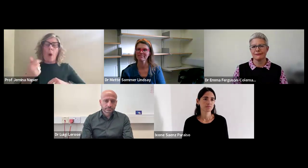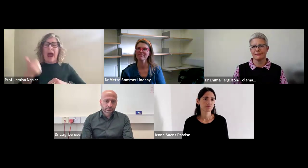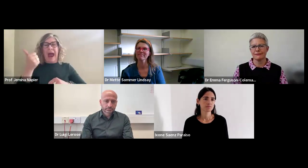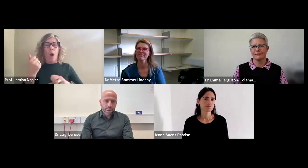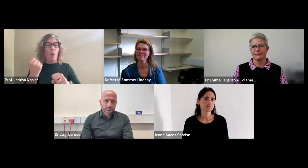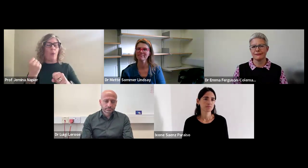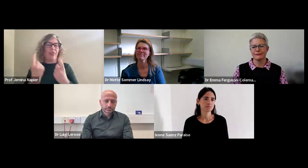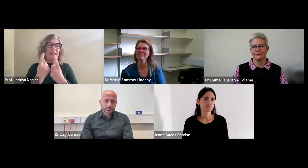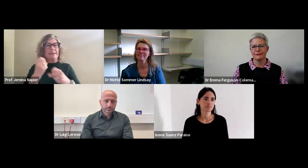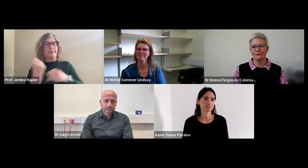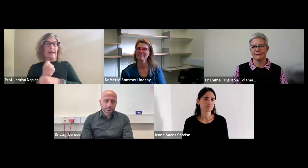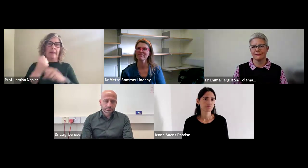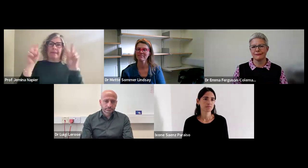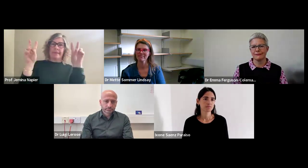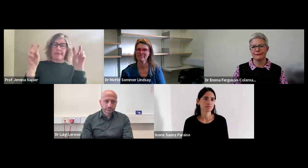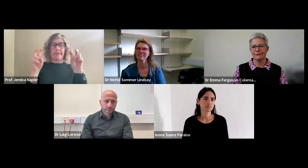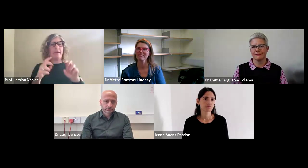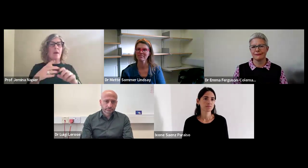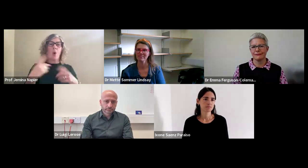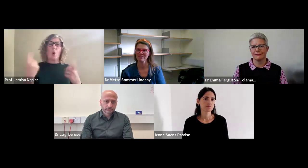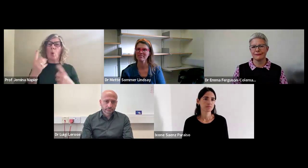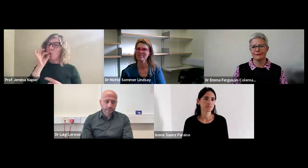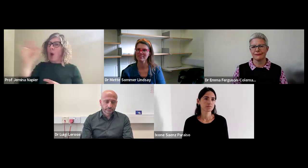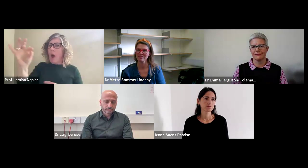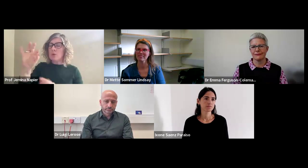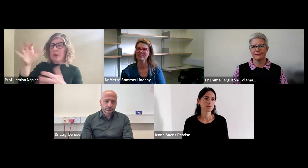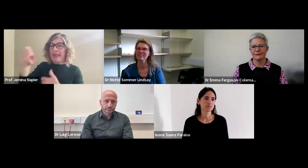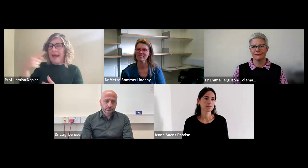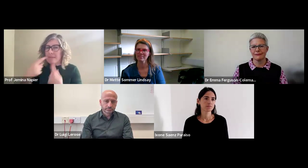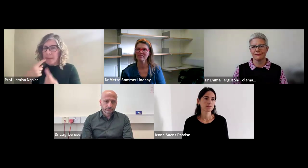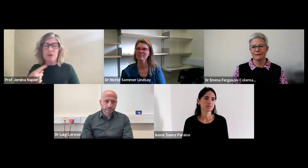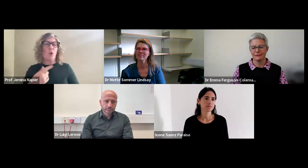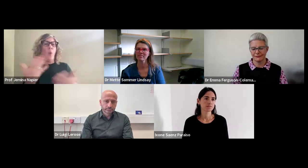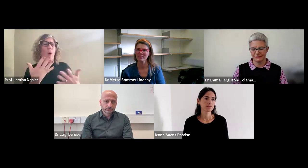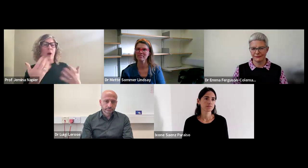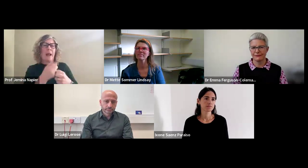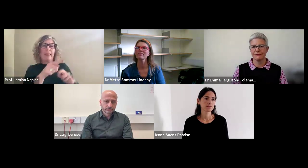there not being somewhere you can go to find out where things are done. There's no One-Stop